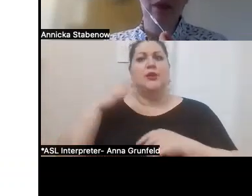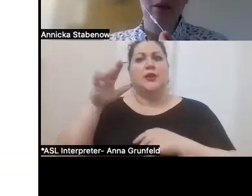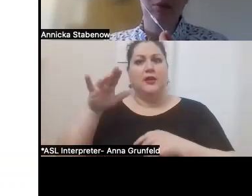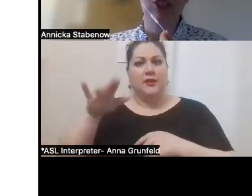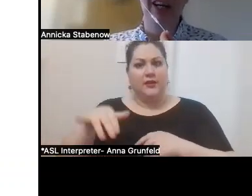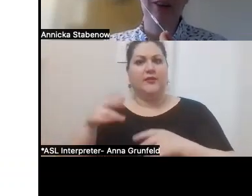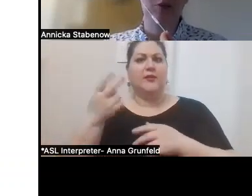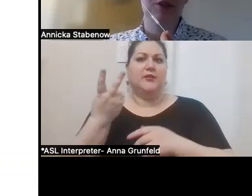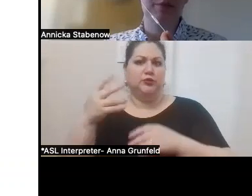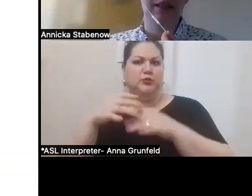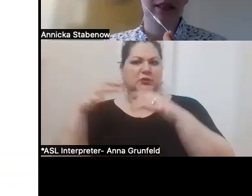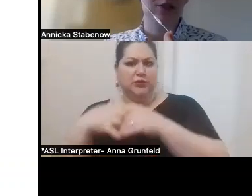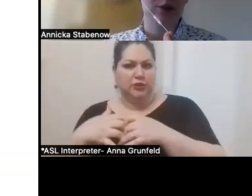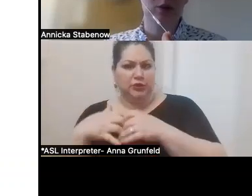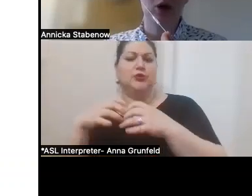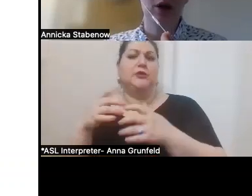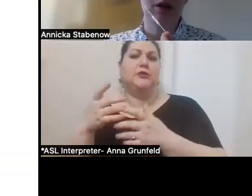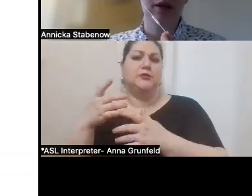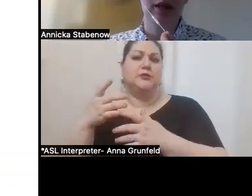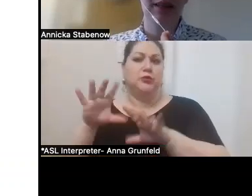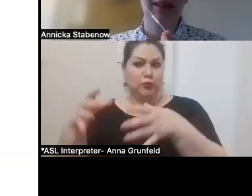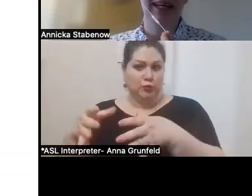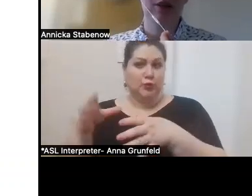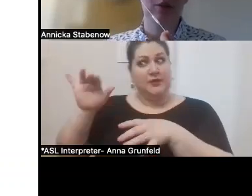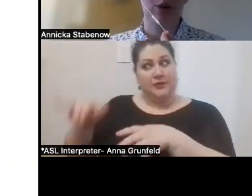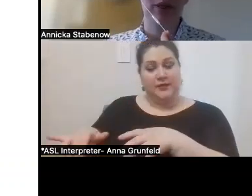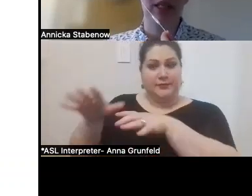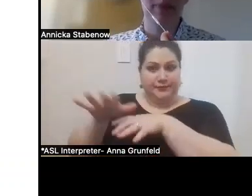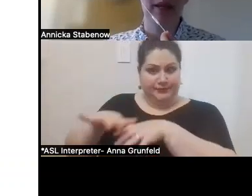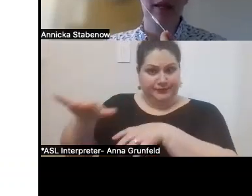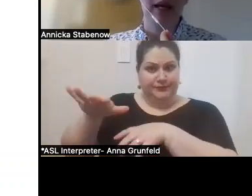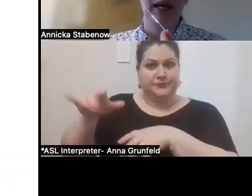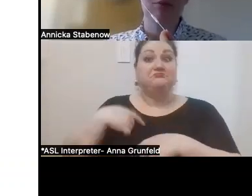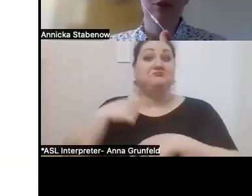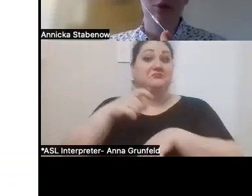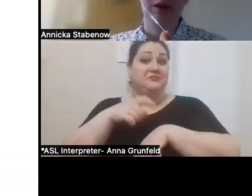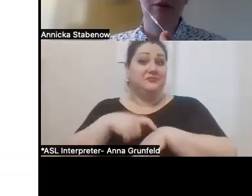My childhood was spent enjoying the water and the land around me, and I'm so grateful